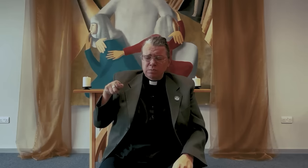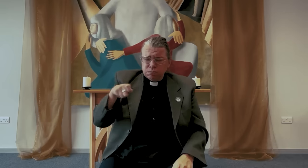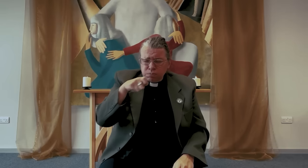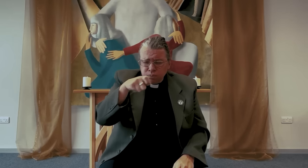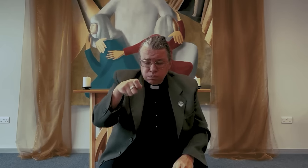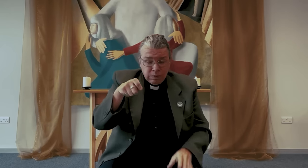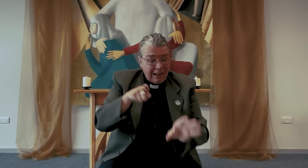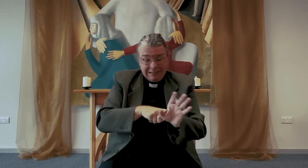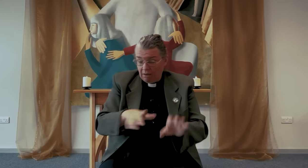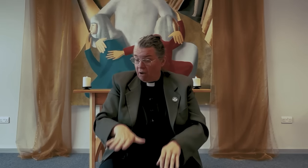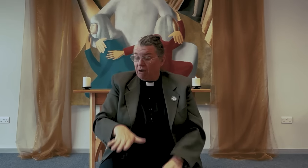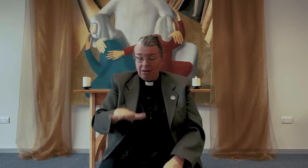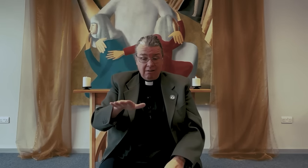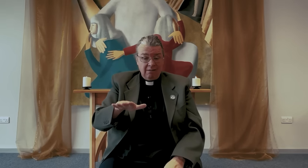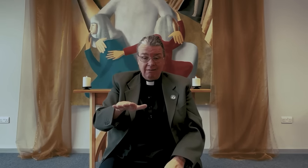all ages, young and old.